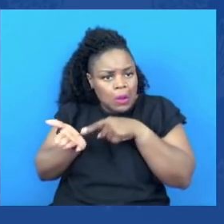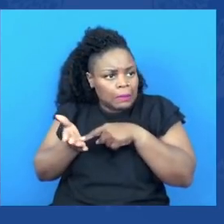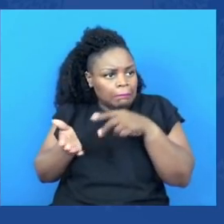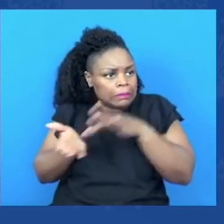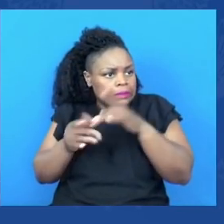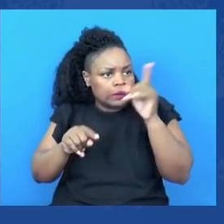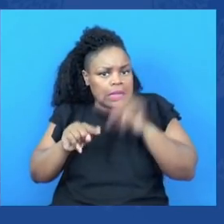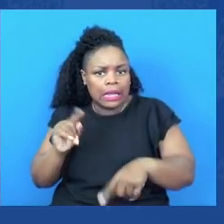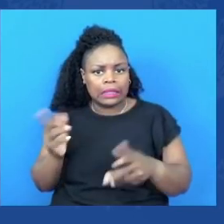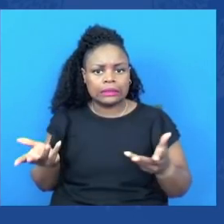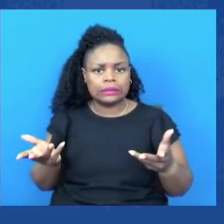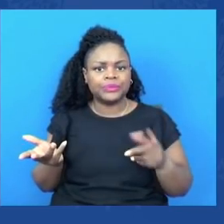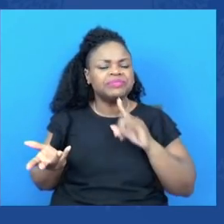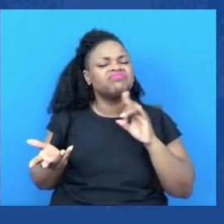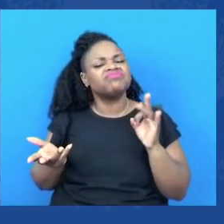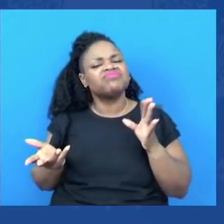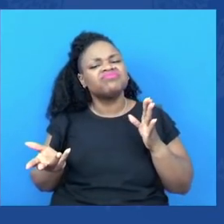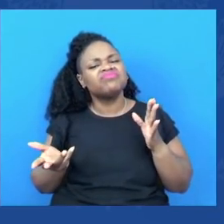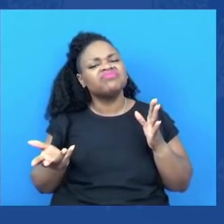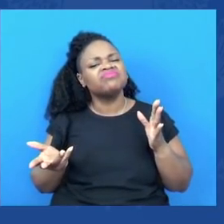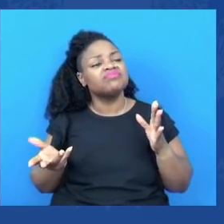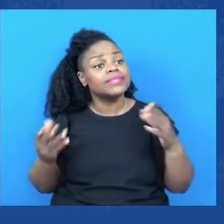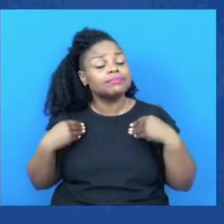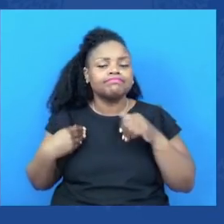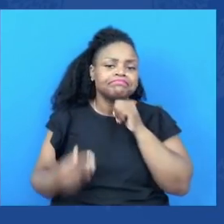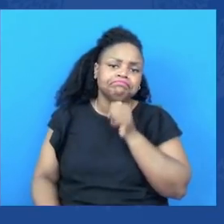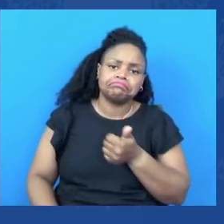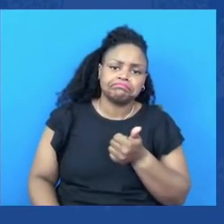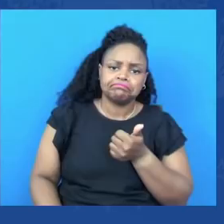What we're proposing is that we'll negotiate a base --